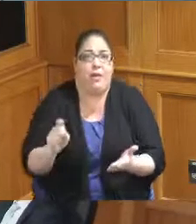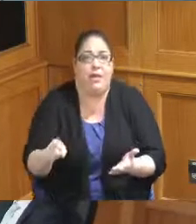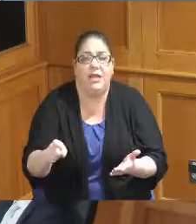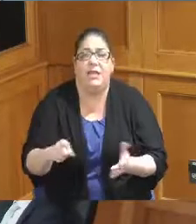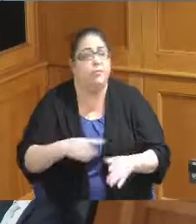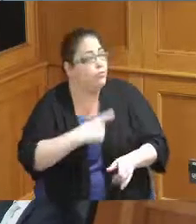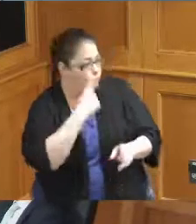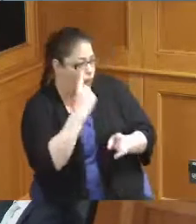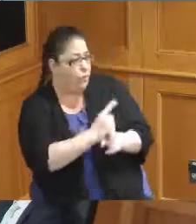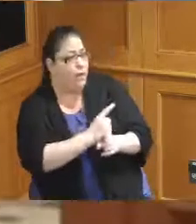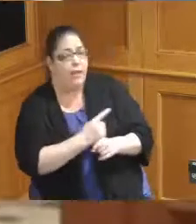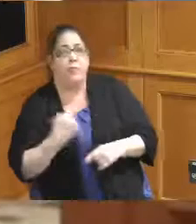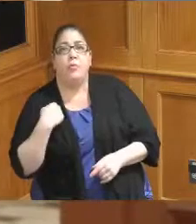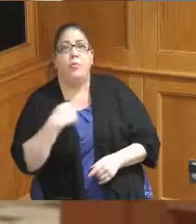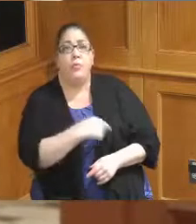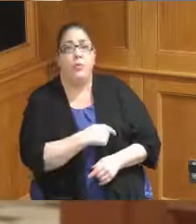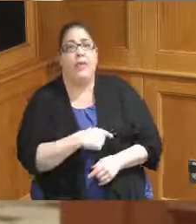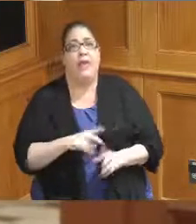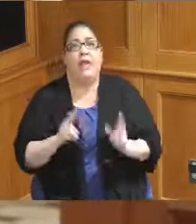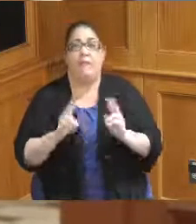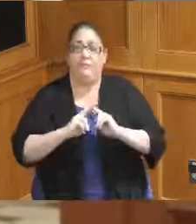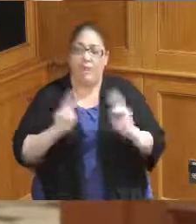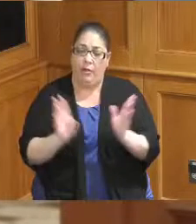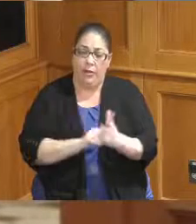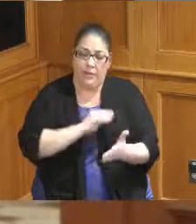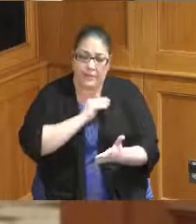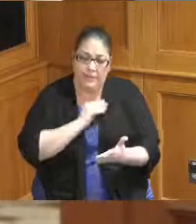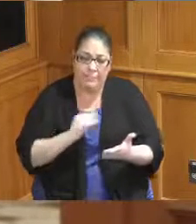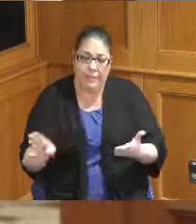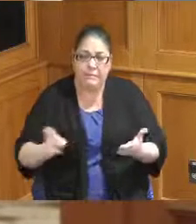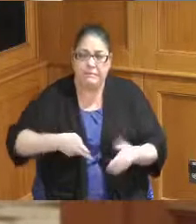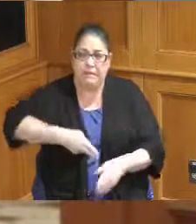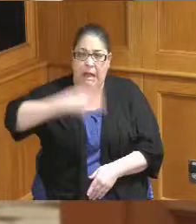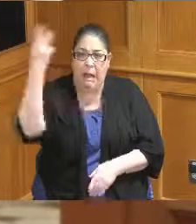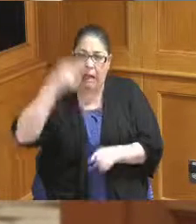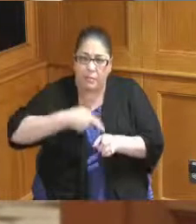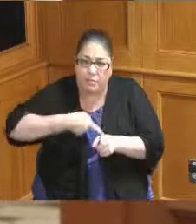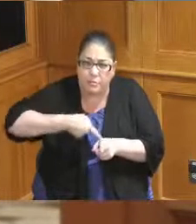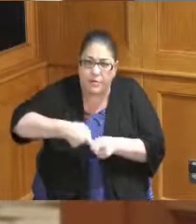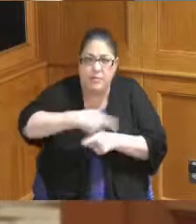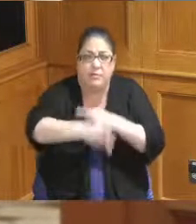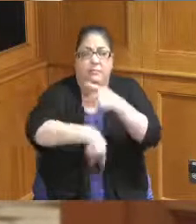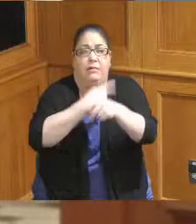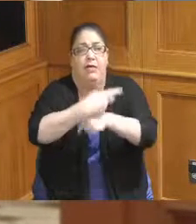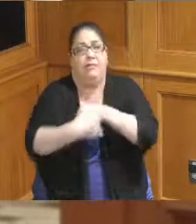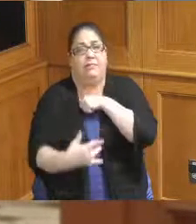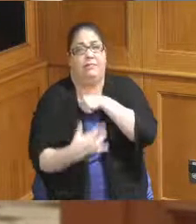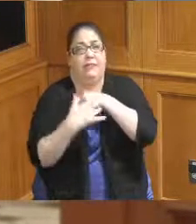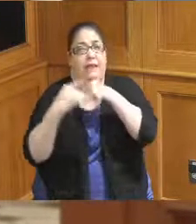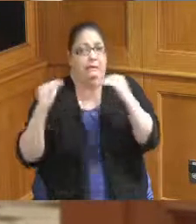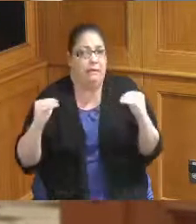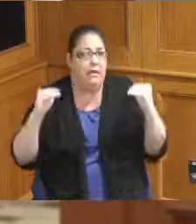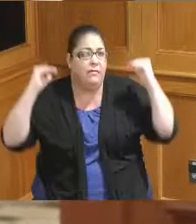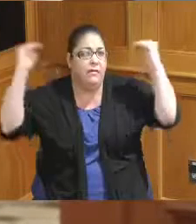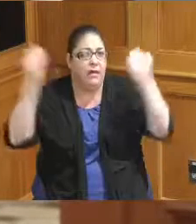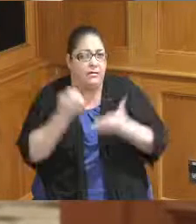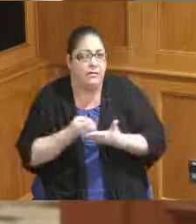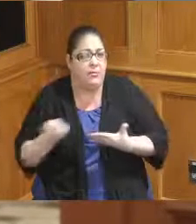correct we we deal in very expensive very highly specialized technically Advanced Equipment and